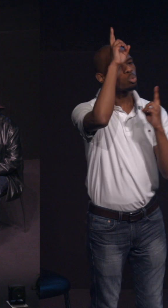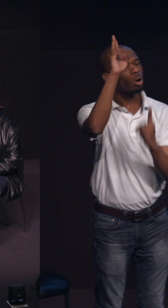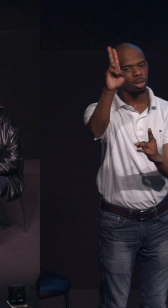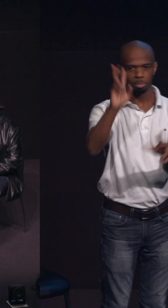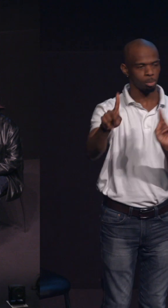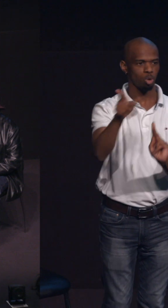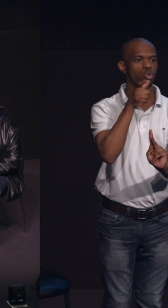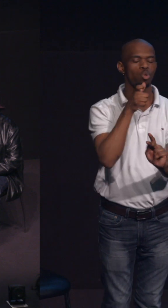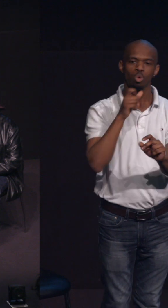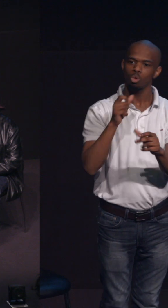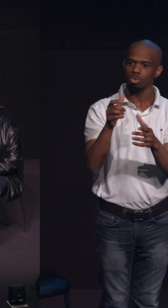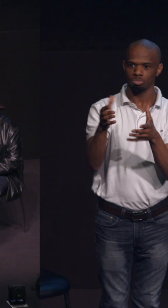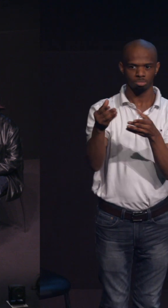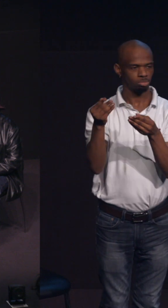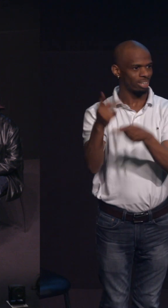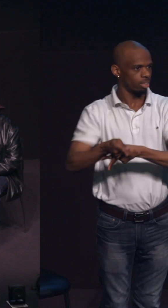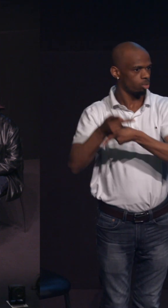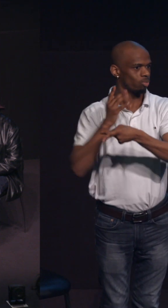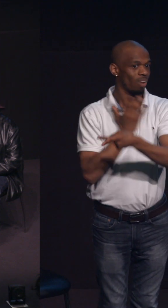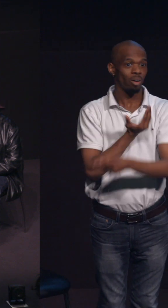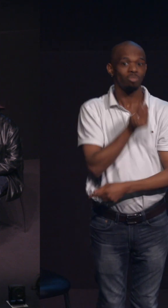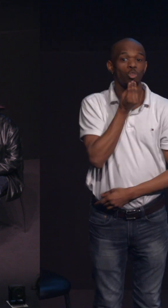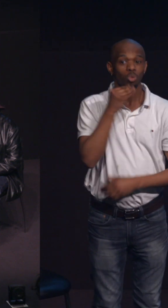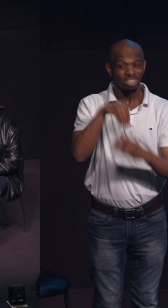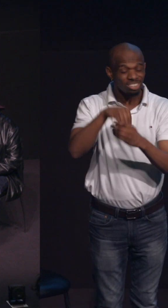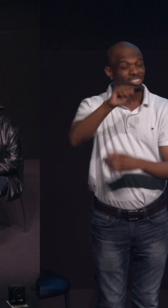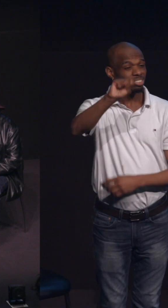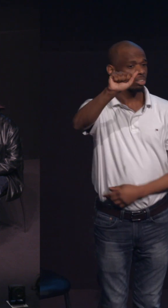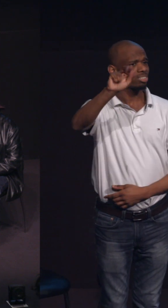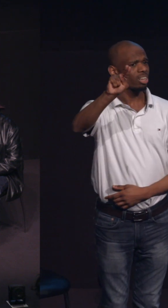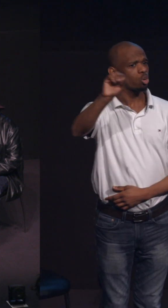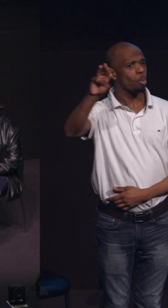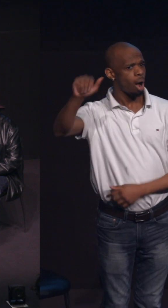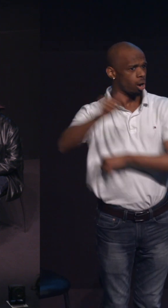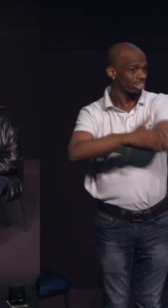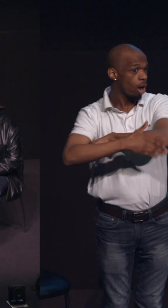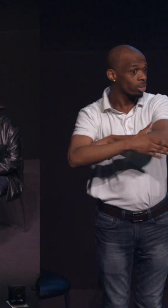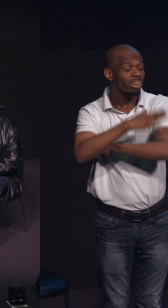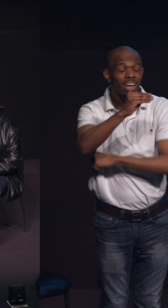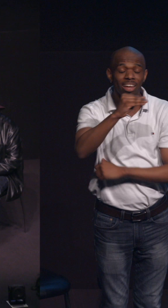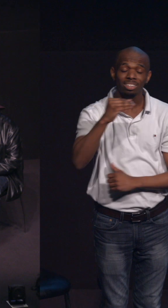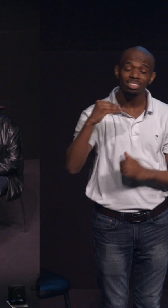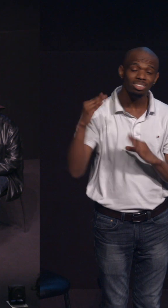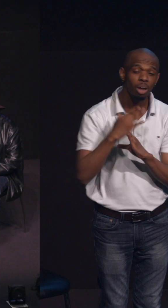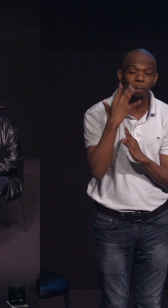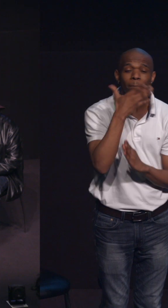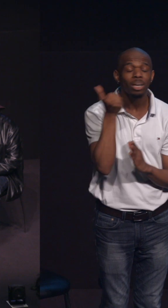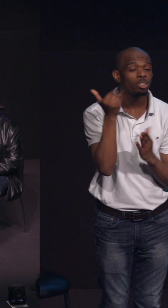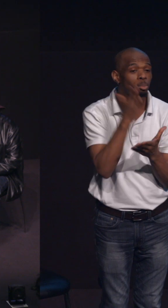legacy, and the easiest part about it is when people come just being on the land.